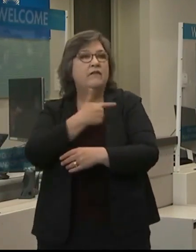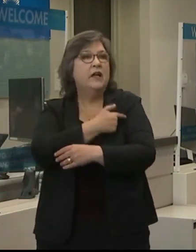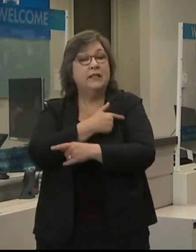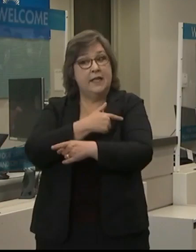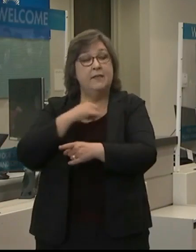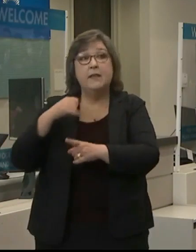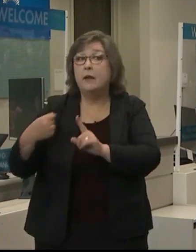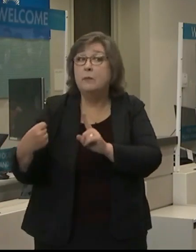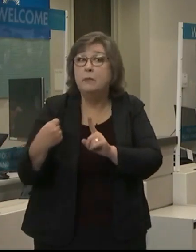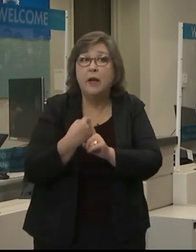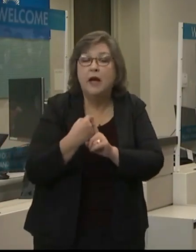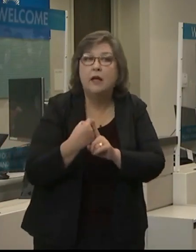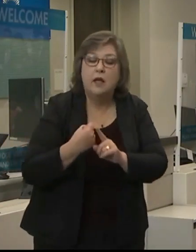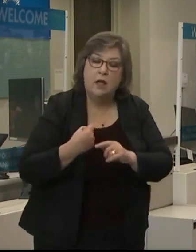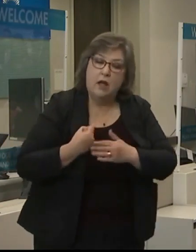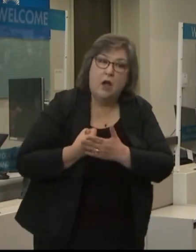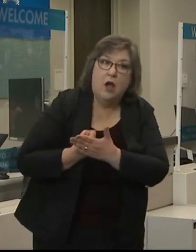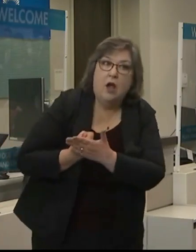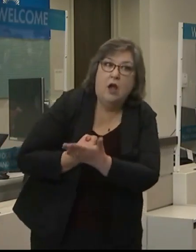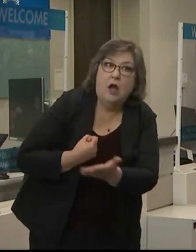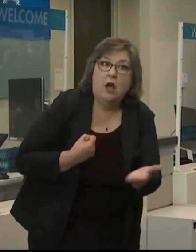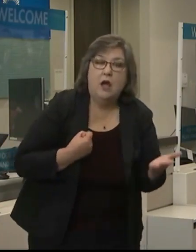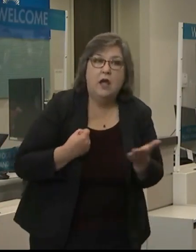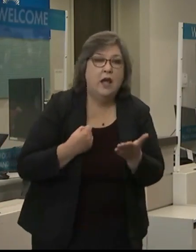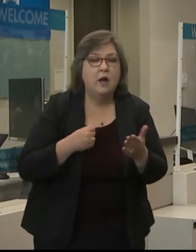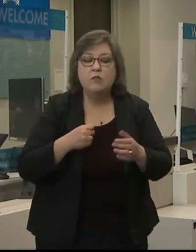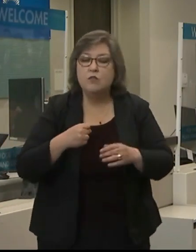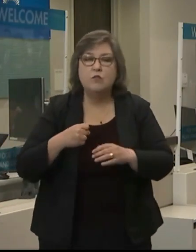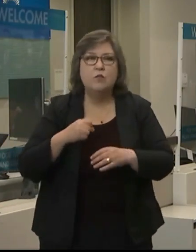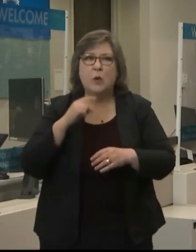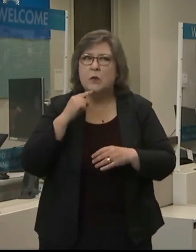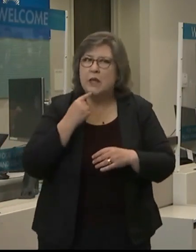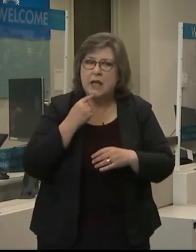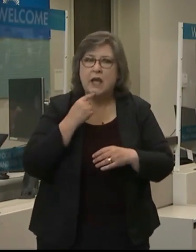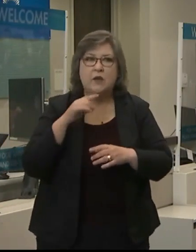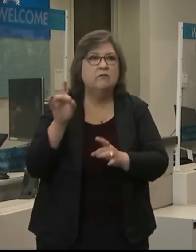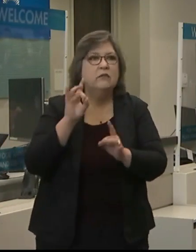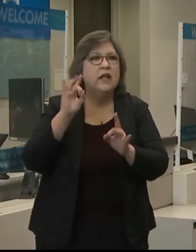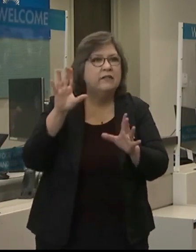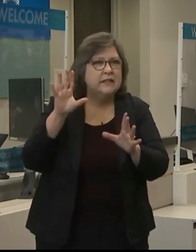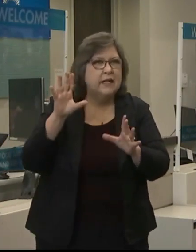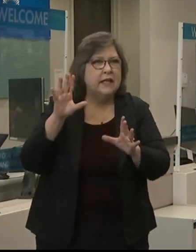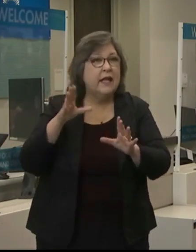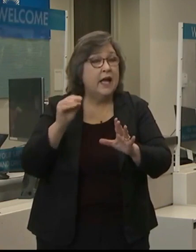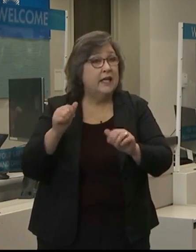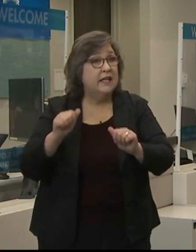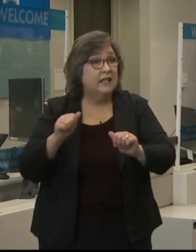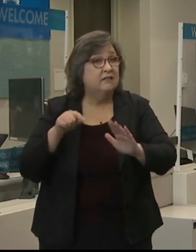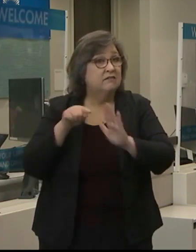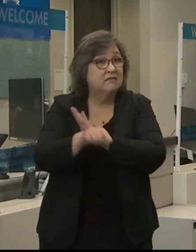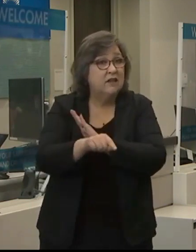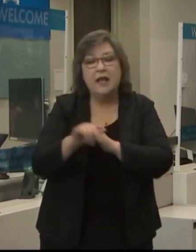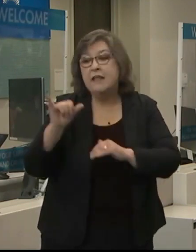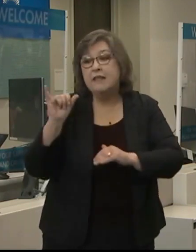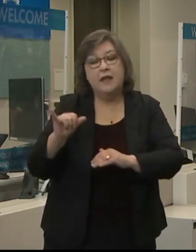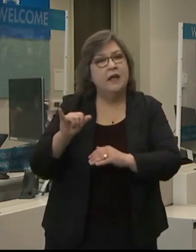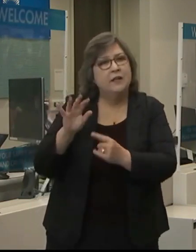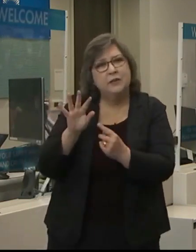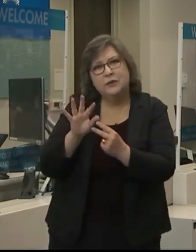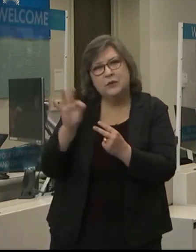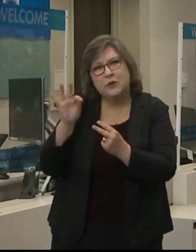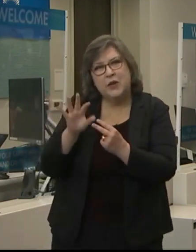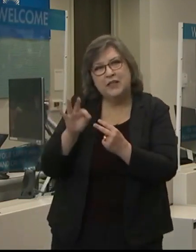profound and devastating and deadly way. That choice has led to an increase in